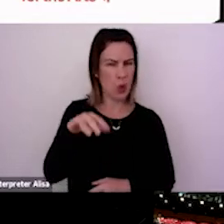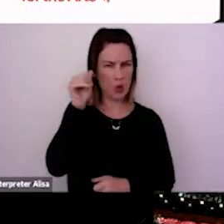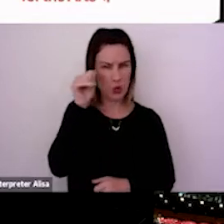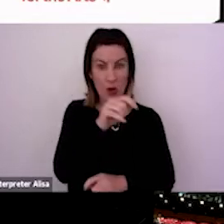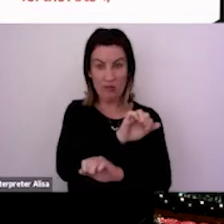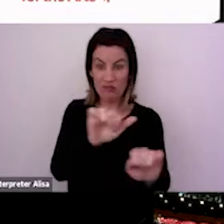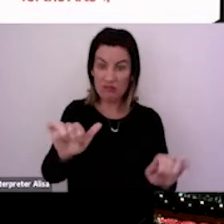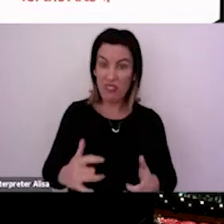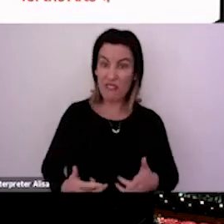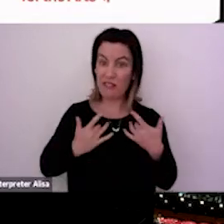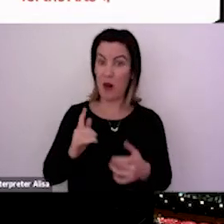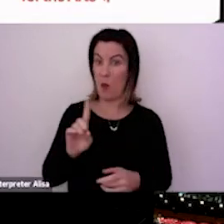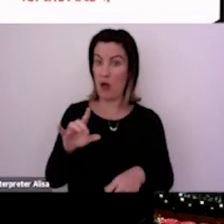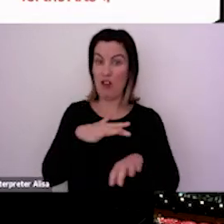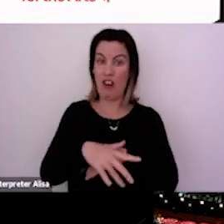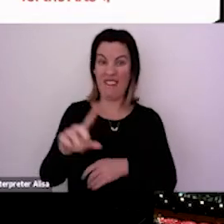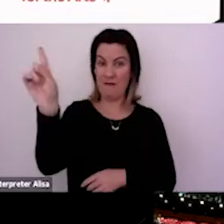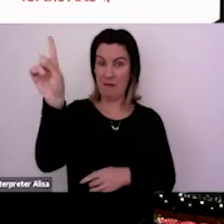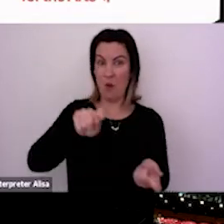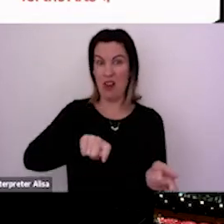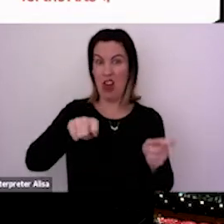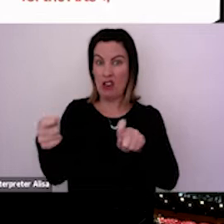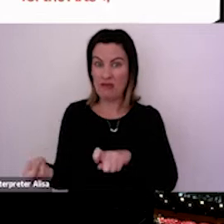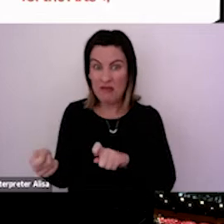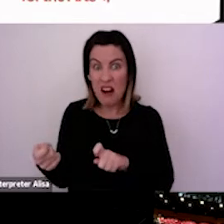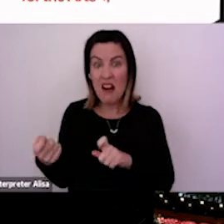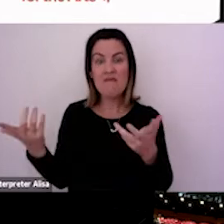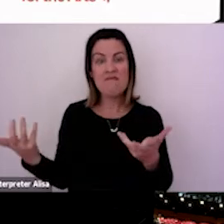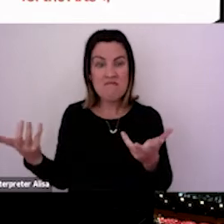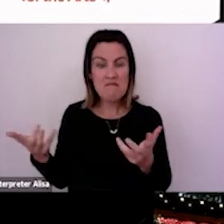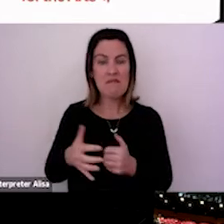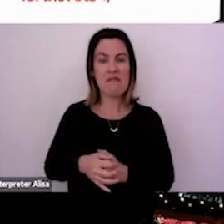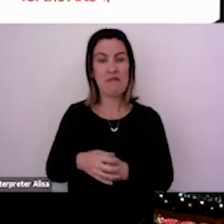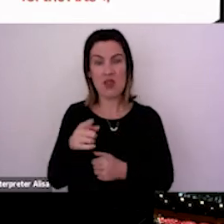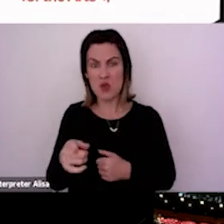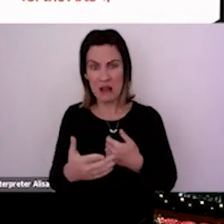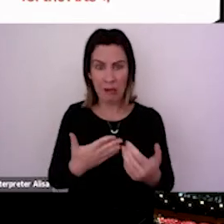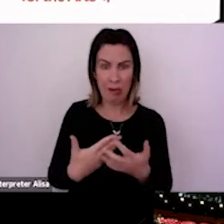lockdowns and how you are kind of handling your work at the moment, in terms of the format.